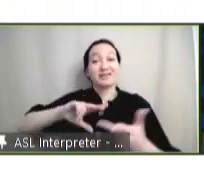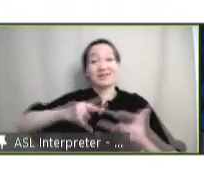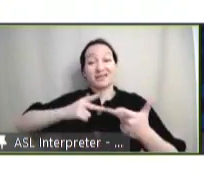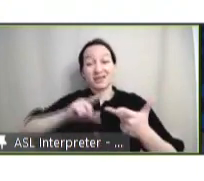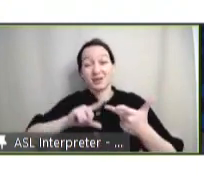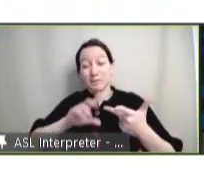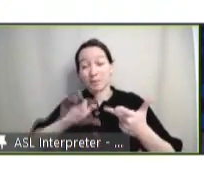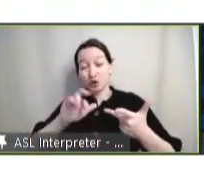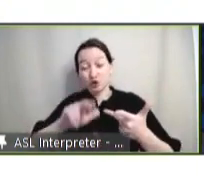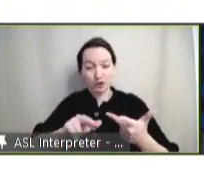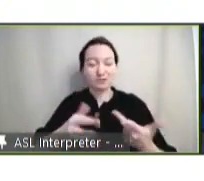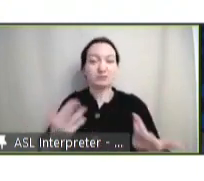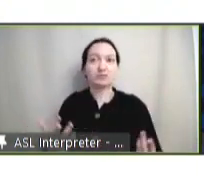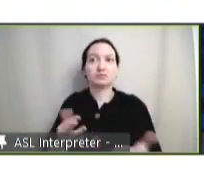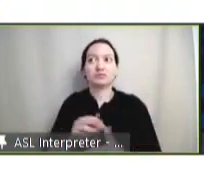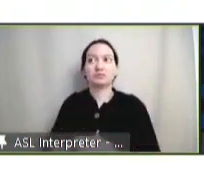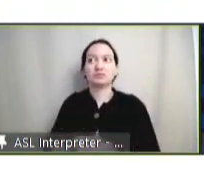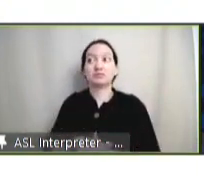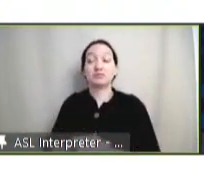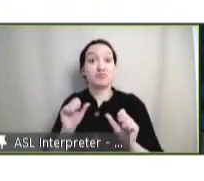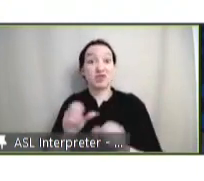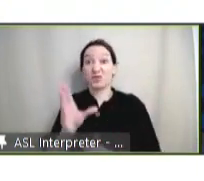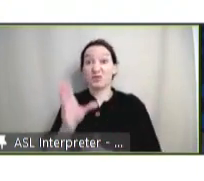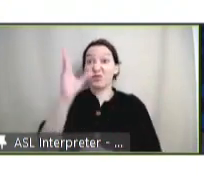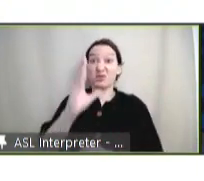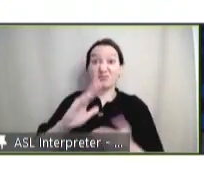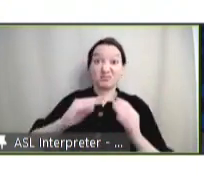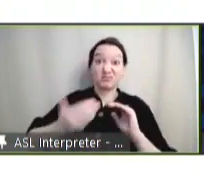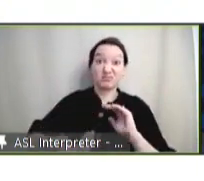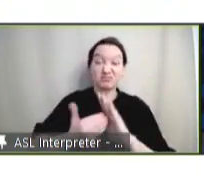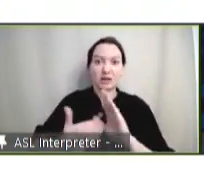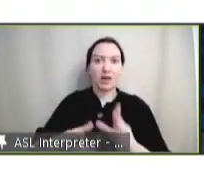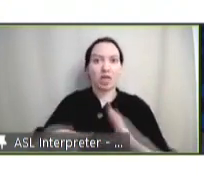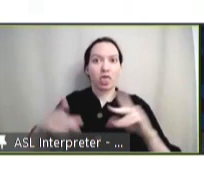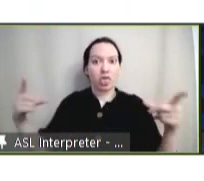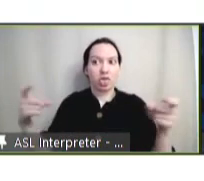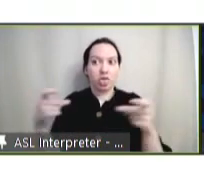dose as well as potential future doses, it adds complexity. So, I'm just wondering how you're